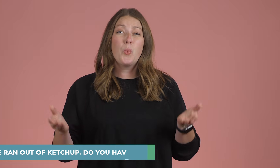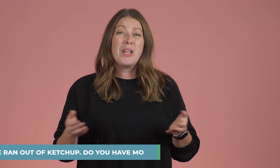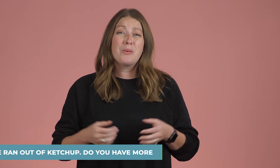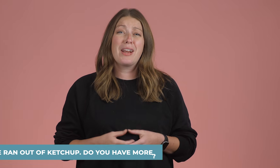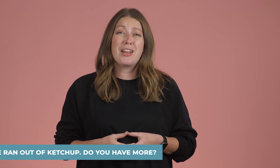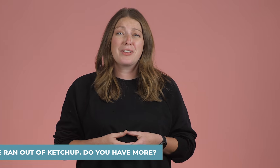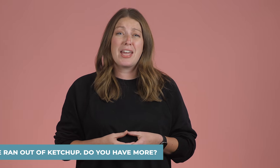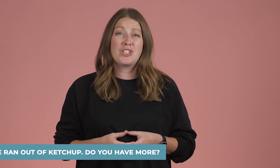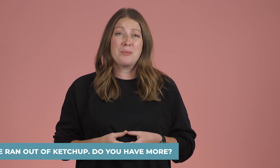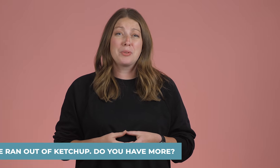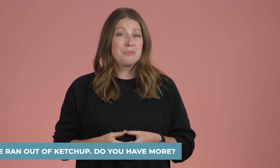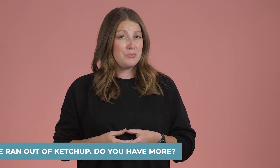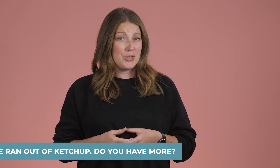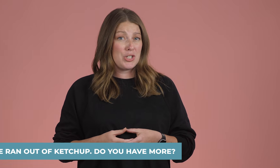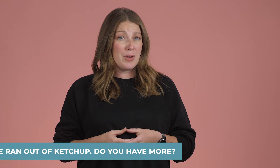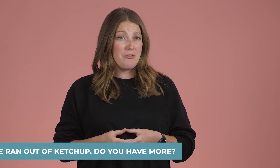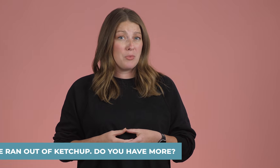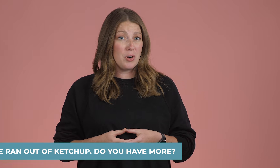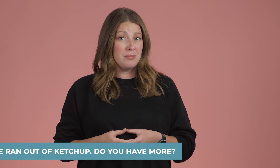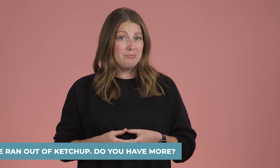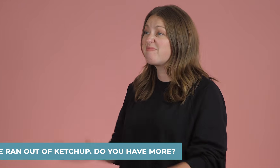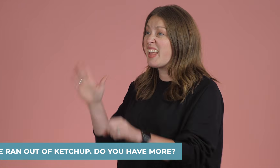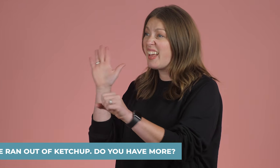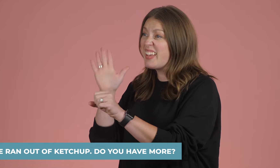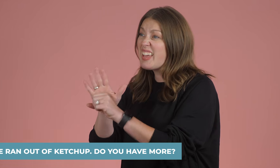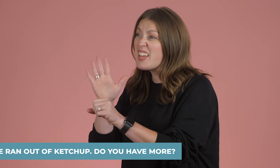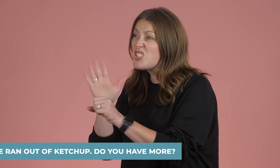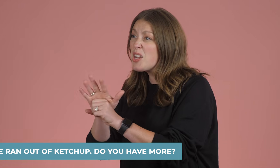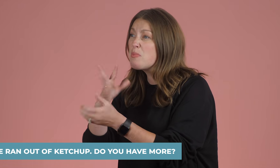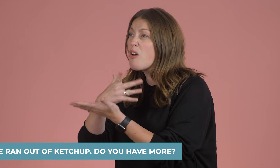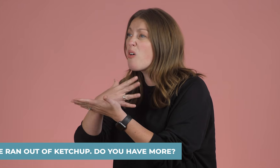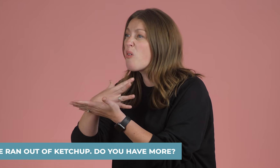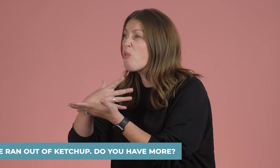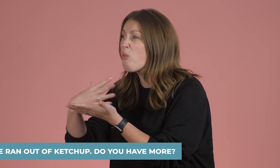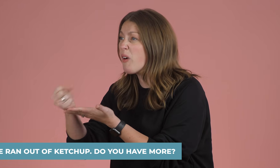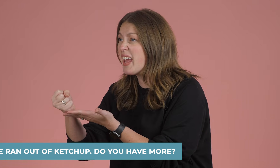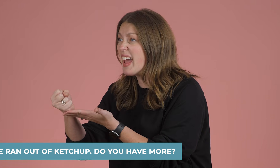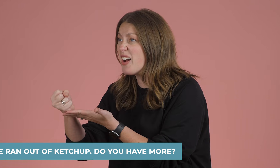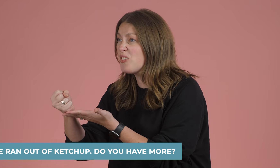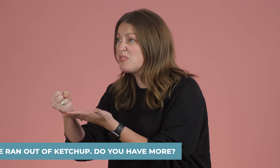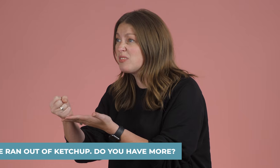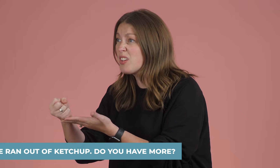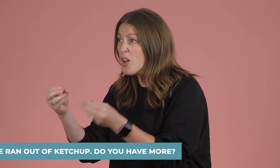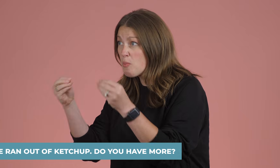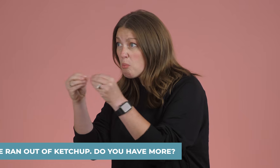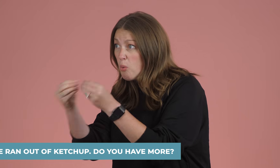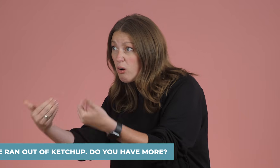We ran out of ketchup. Do you have more? ketchup ran out more